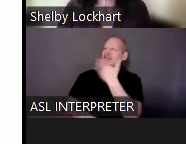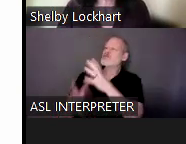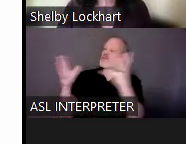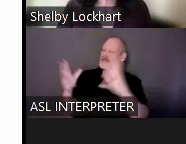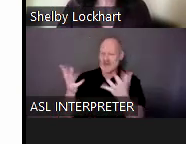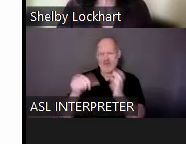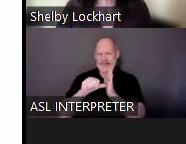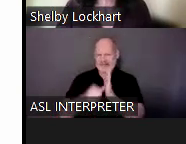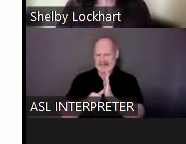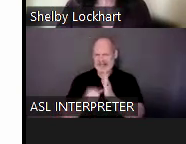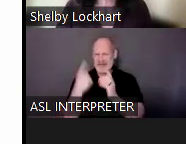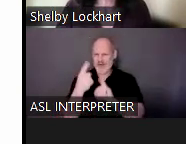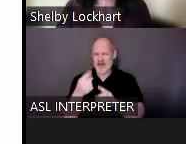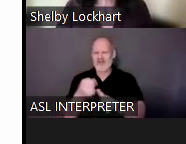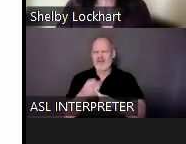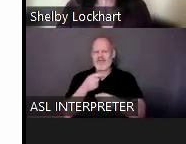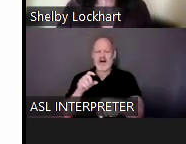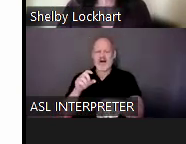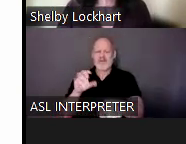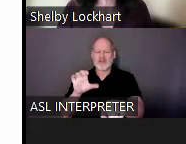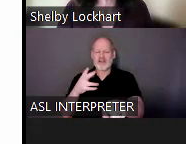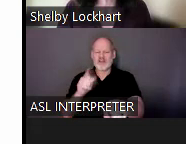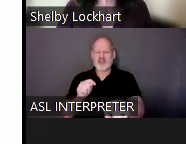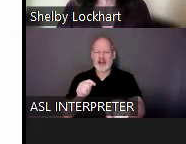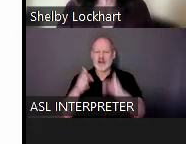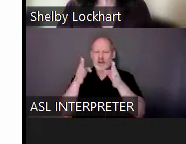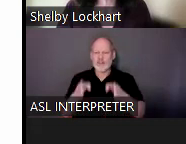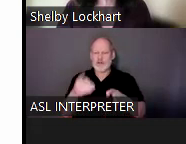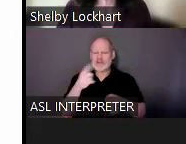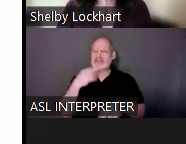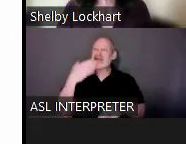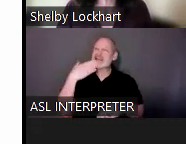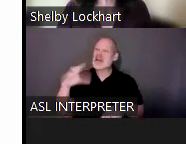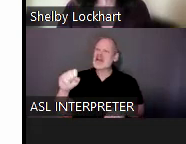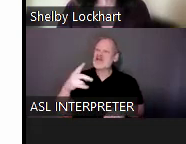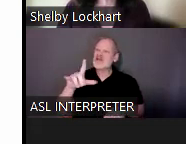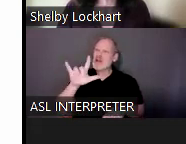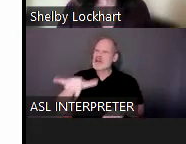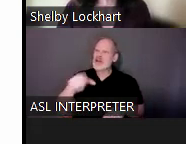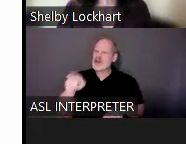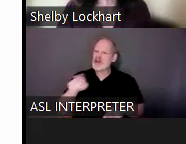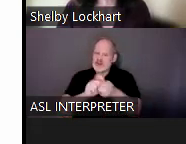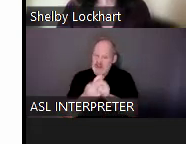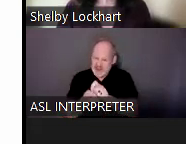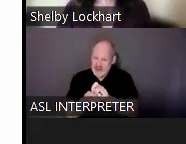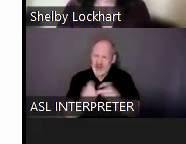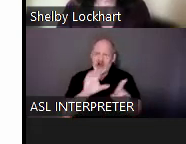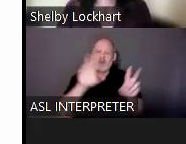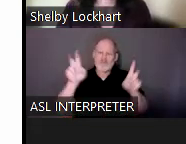was in the chat from Mary Snider where she said thank you for that reframe Shelby, a culture of attendance can also include a culture of curiosity shifting away from assumptions